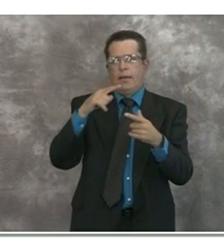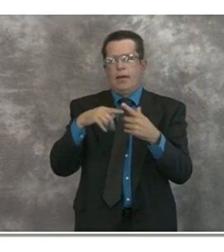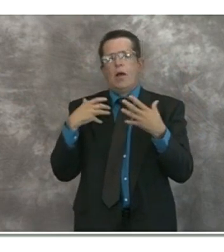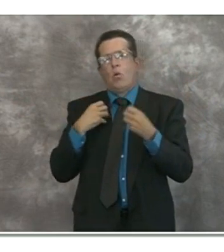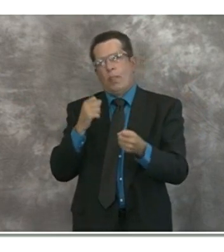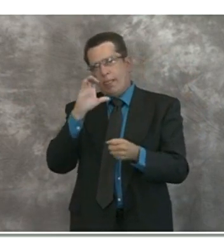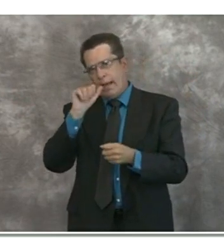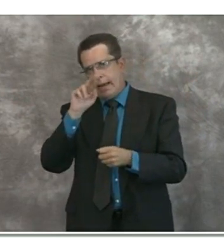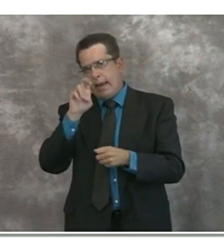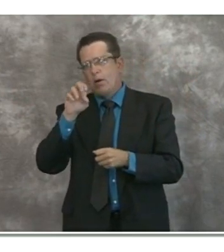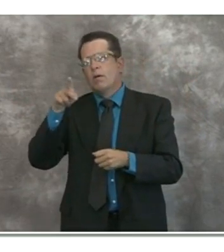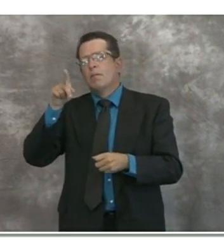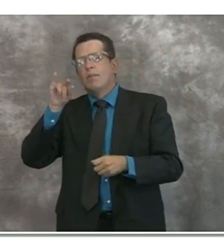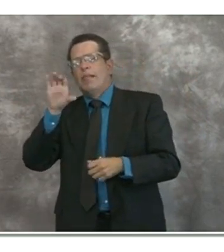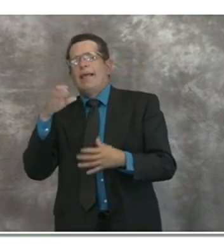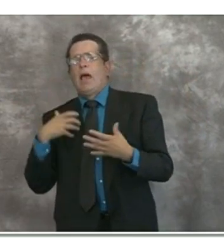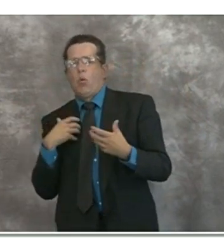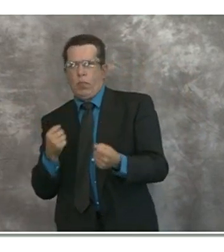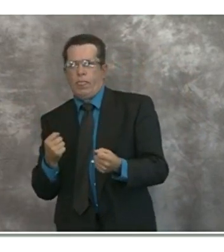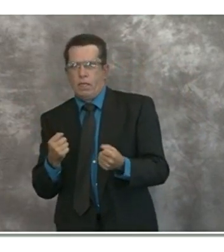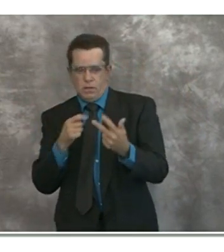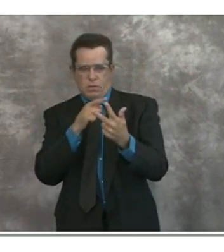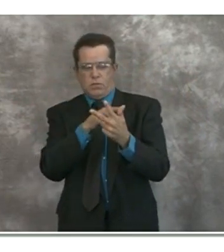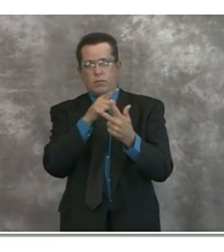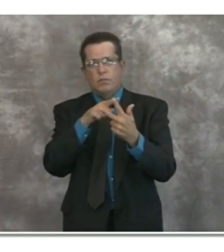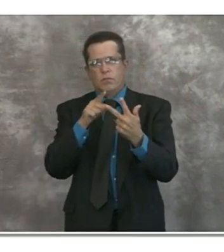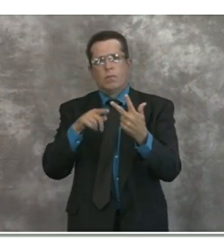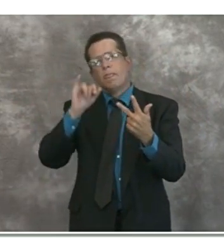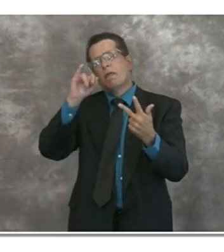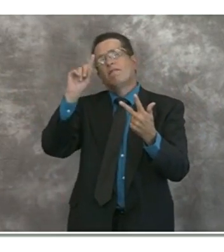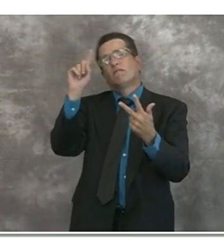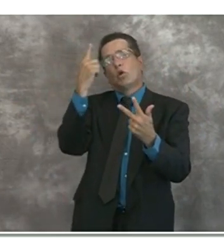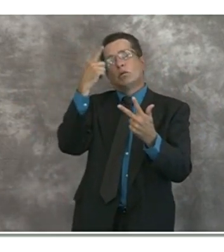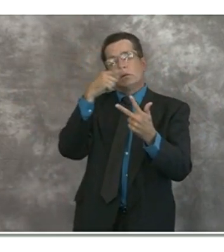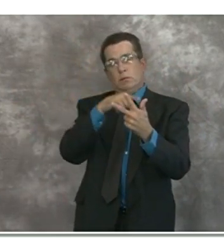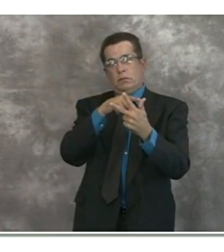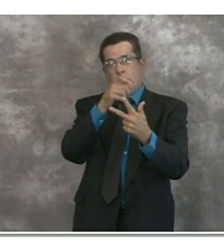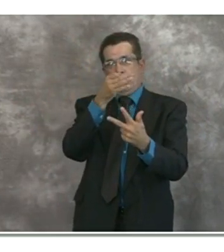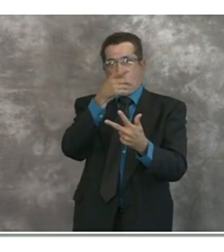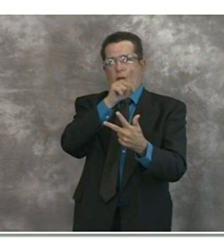ARE 13 CRITERIA THAT HAVE BEEN DEVELOPED ACROSS 3 CATEGORIES AND THESE INCLUDE EPIDEMIOLOGY